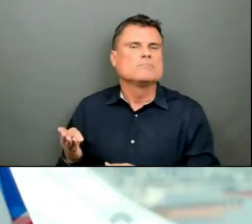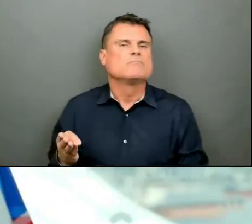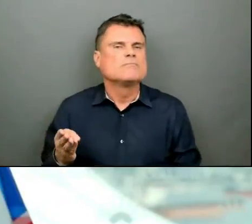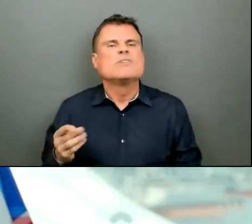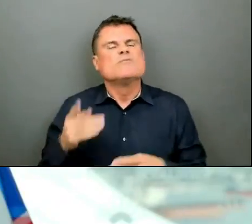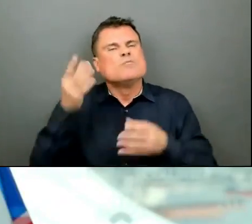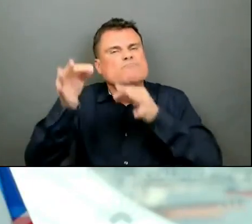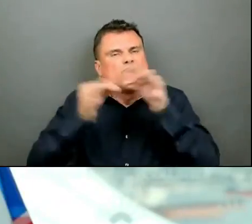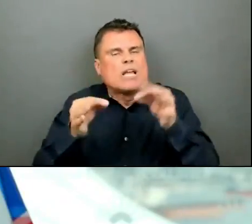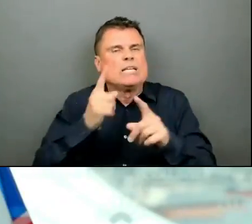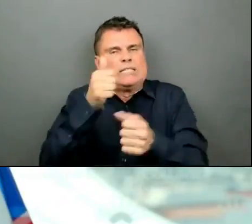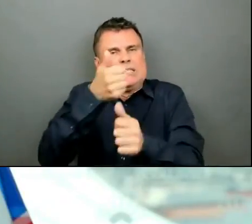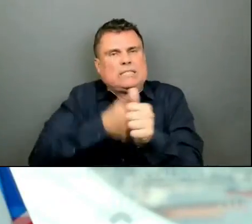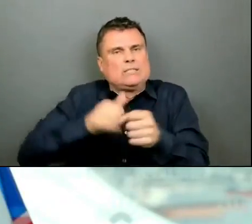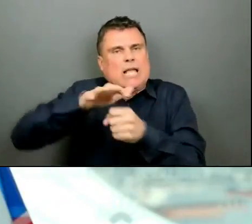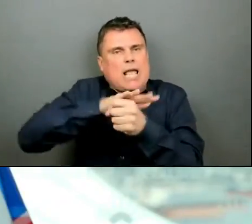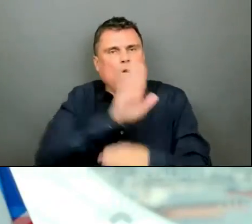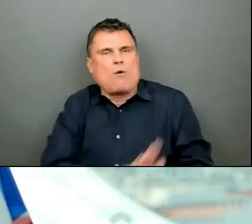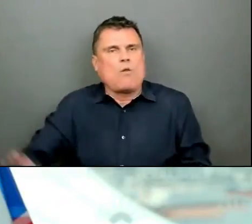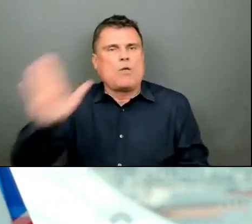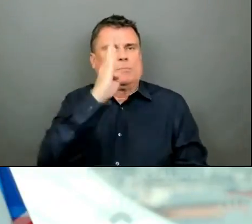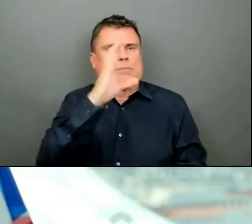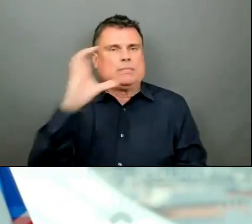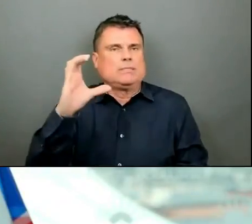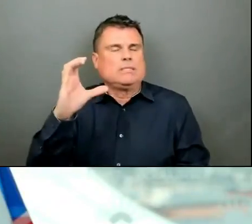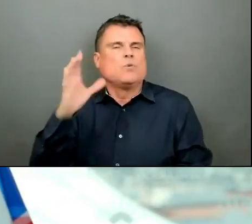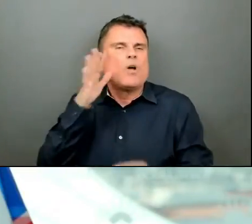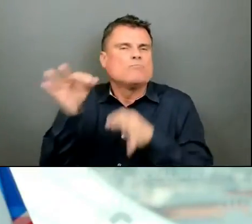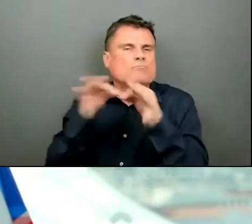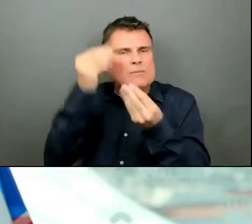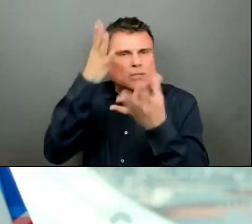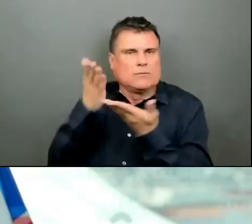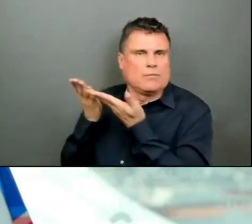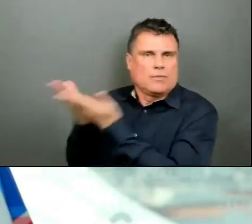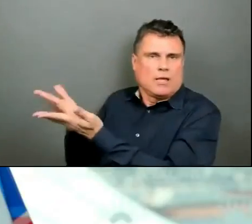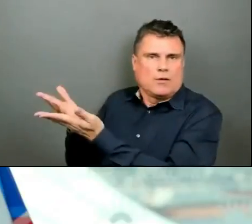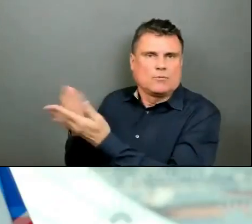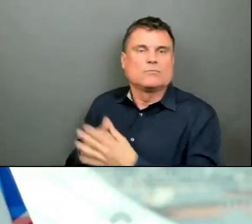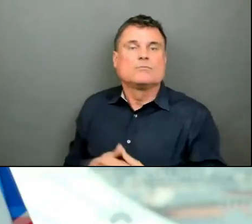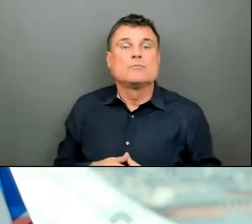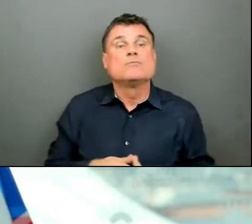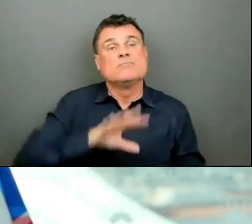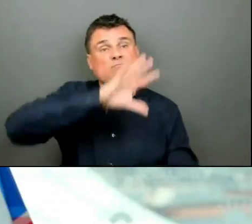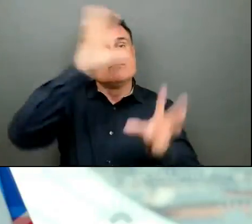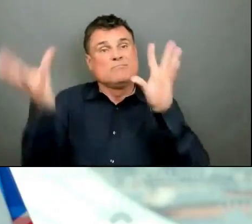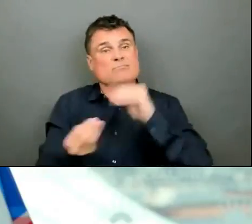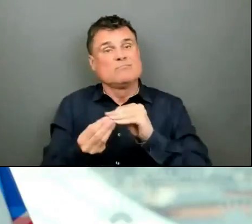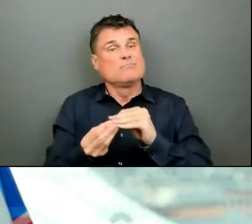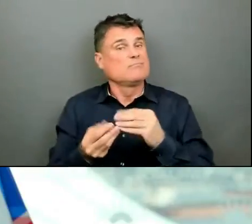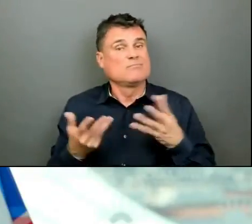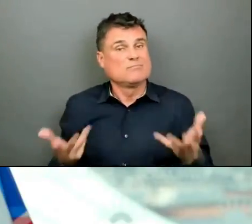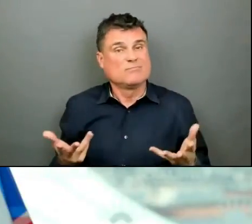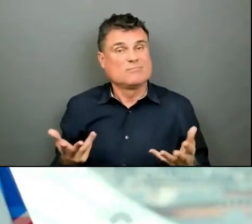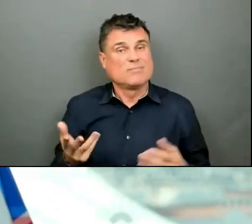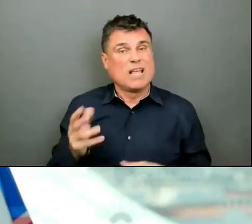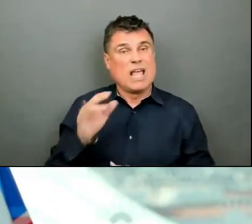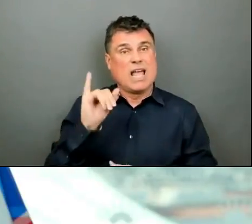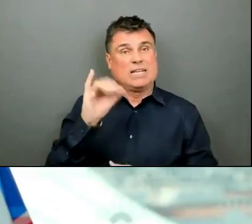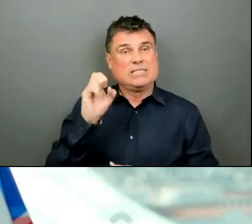authority, it is fair to say the over all utilization rate and critical care, in the high 70 percent range, less